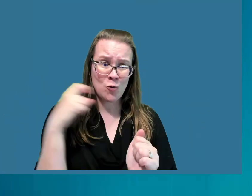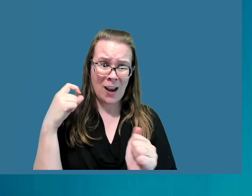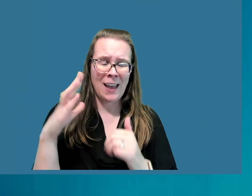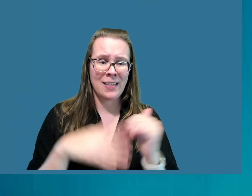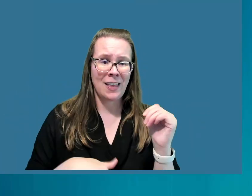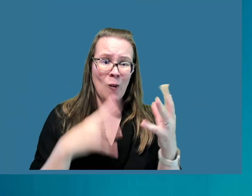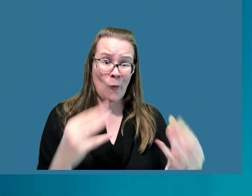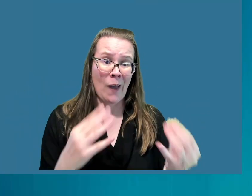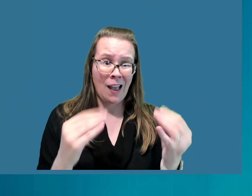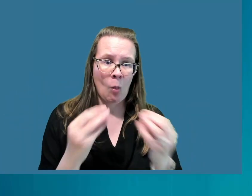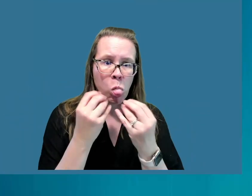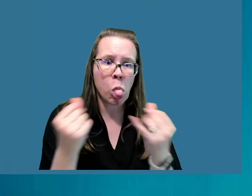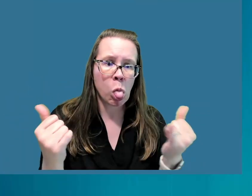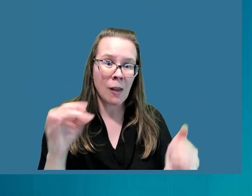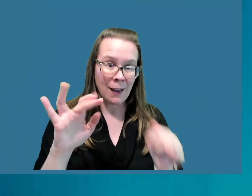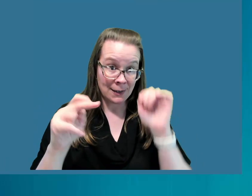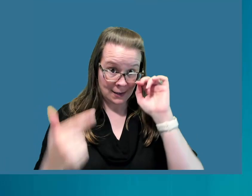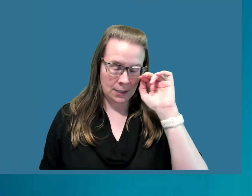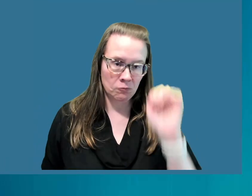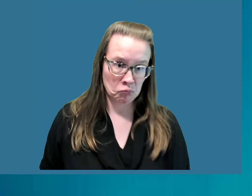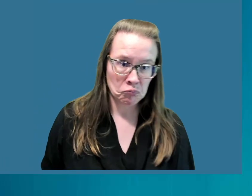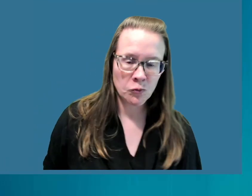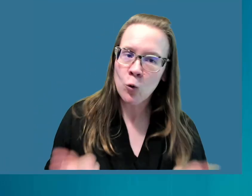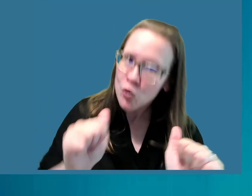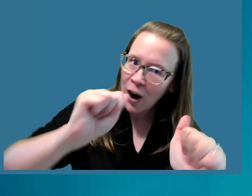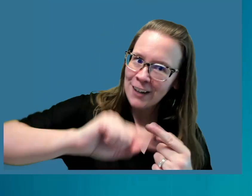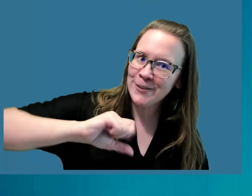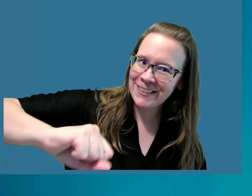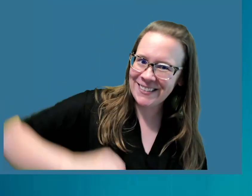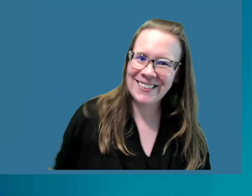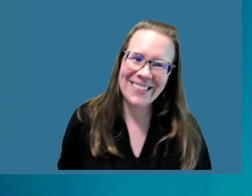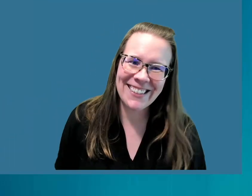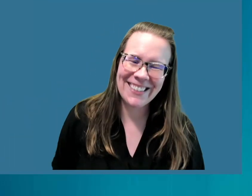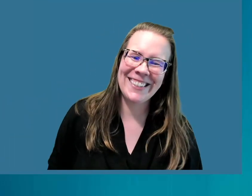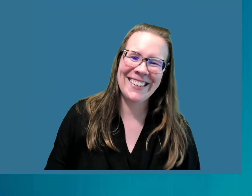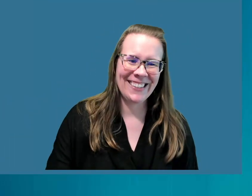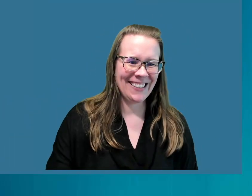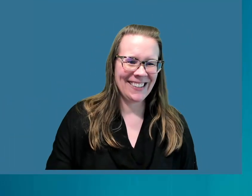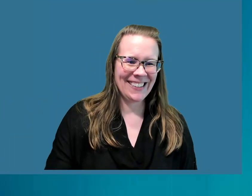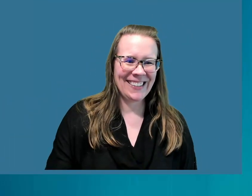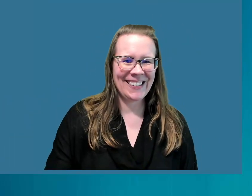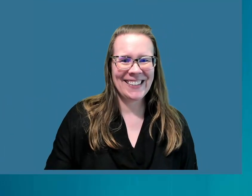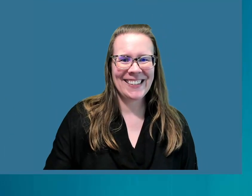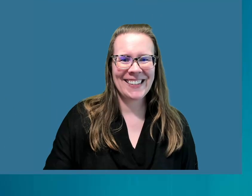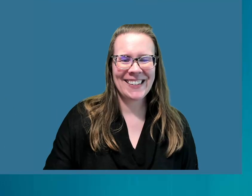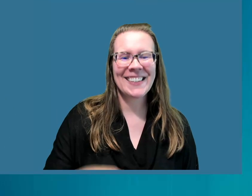crispy texture with a soft cookie is going to be excellent. So it's worth--it's worth that wait.